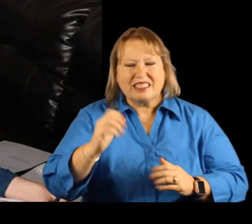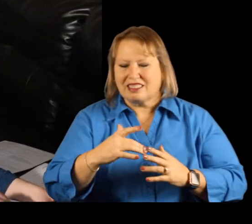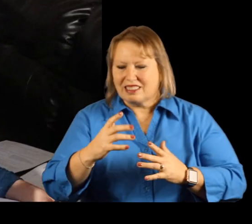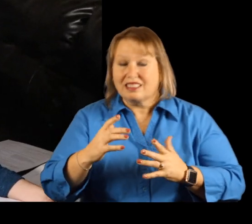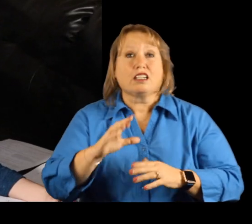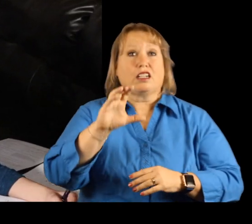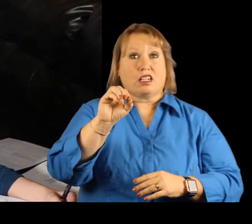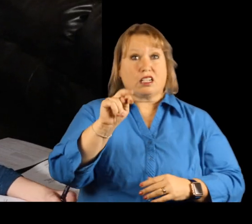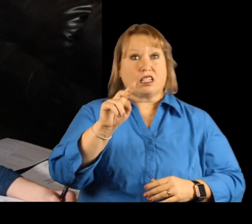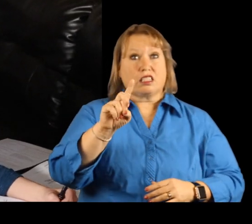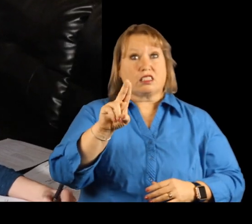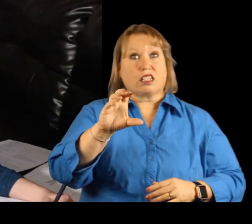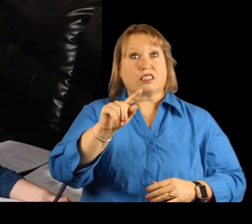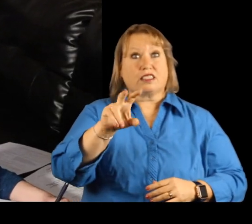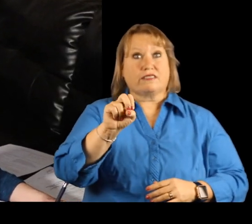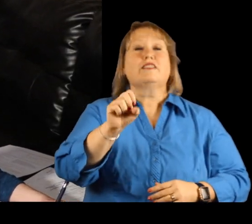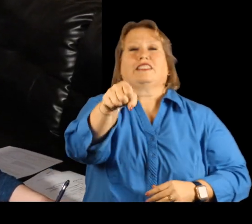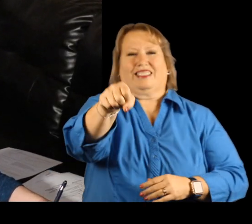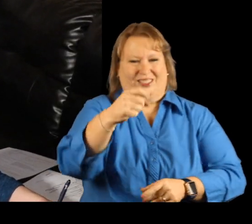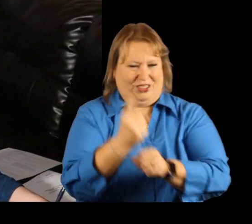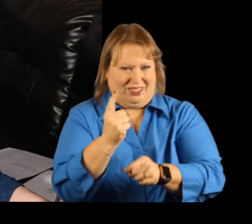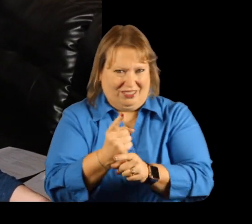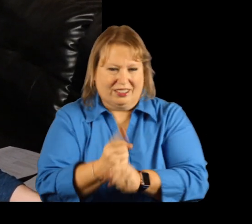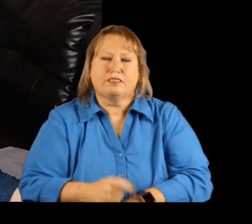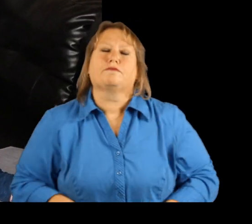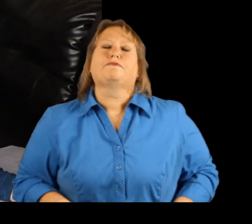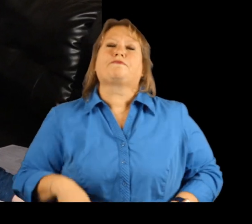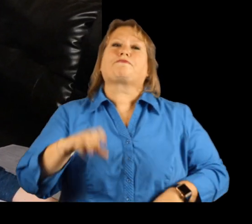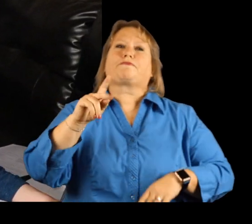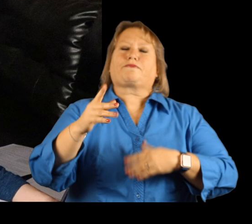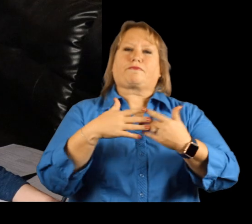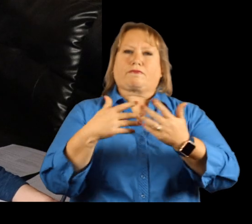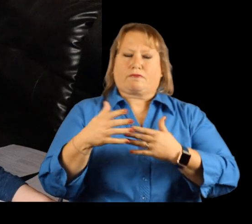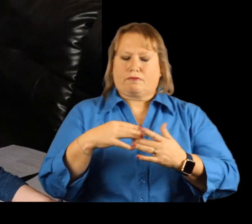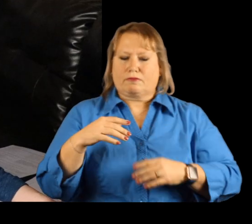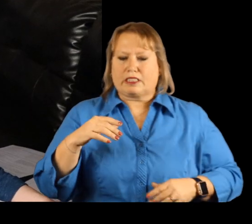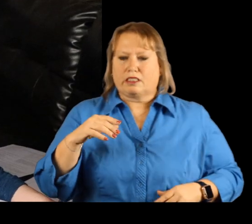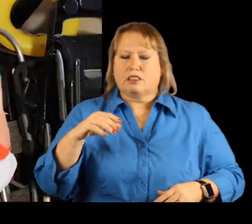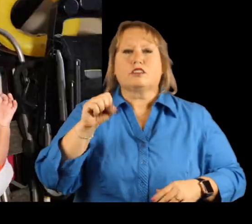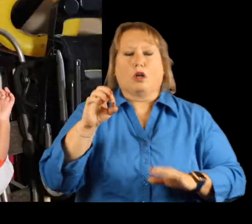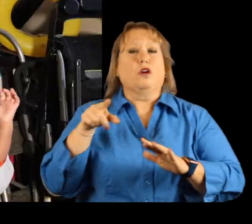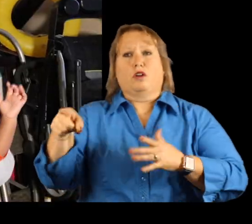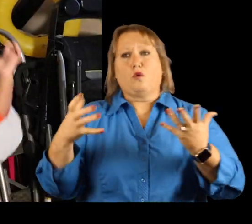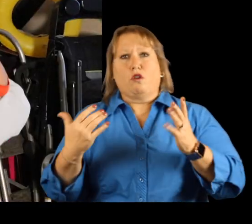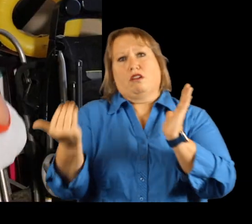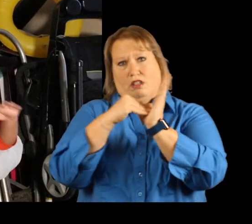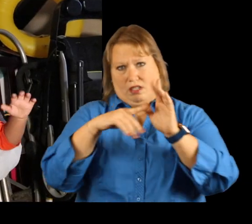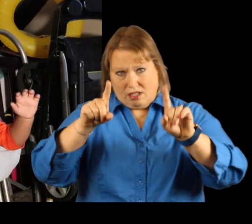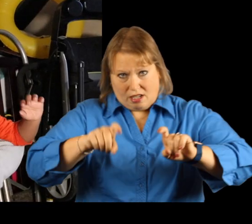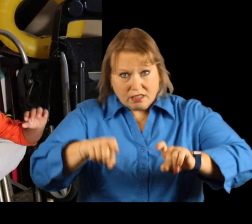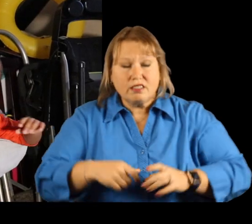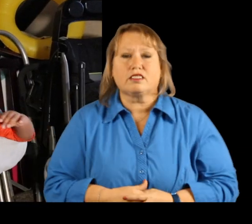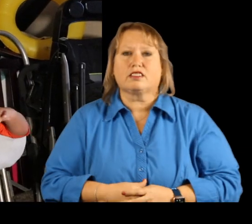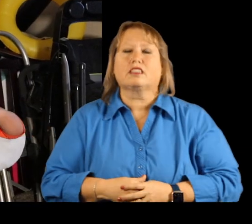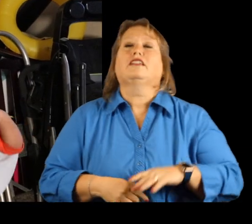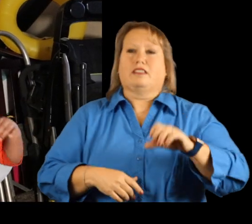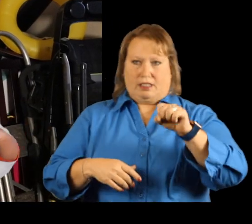Conductive hearing loss? Yes...yes. And they wanted to retest him, yeah, yeah.